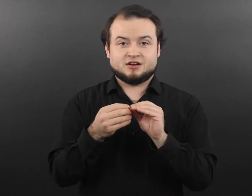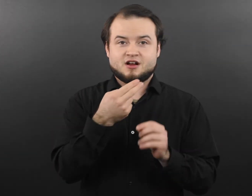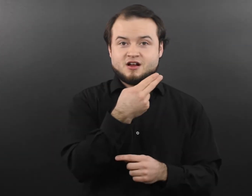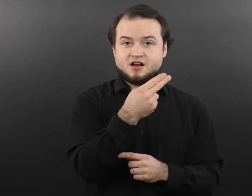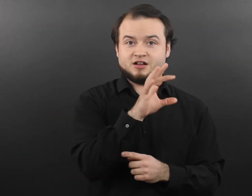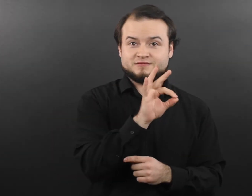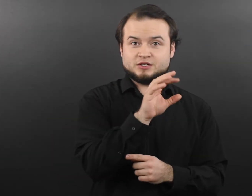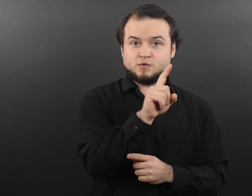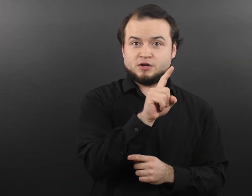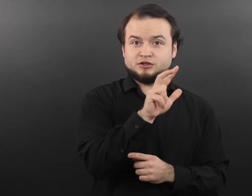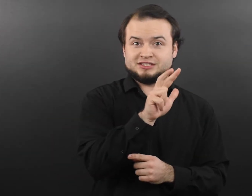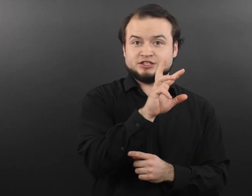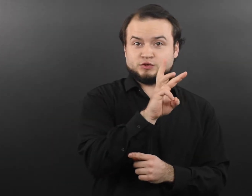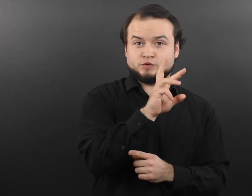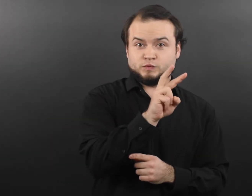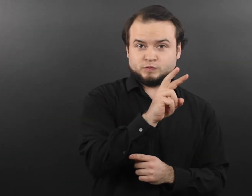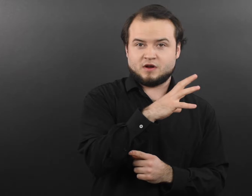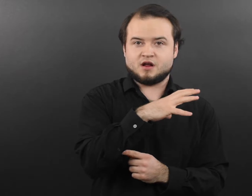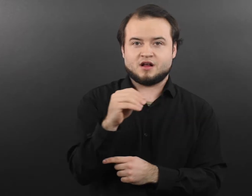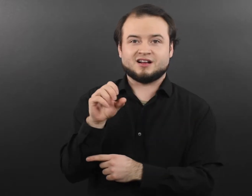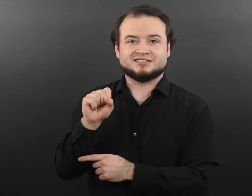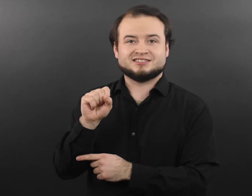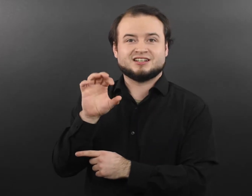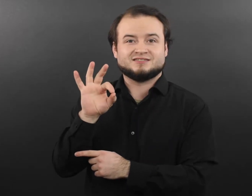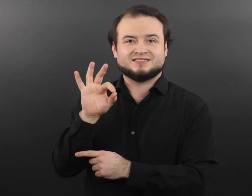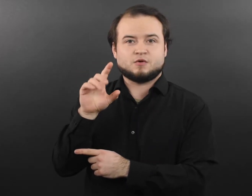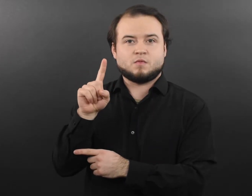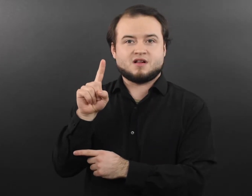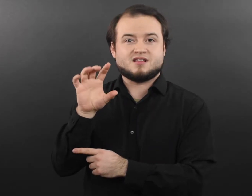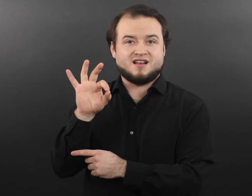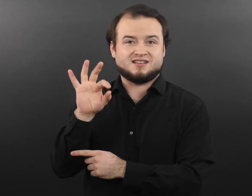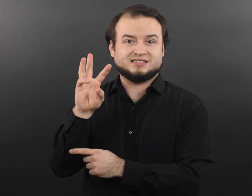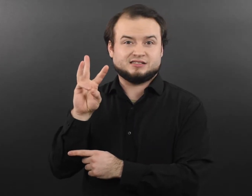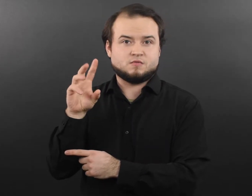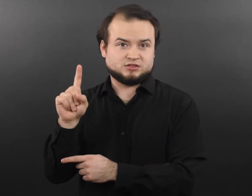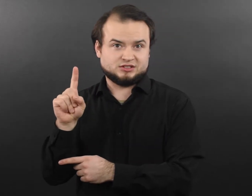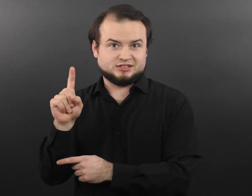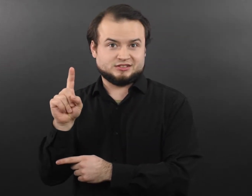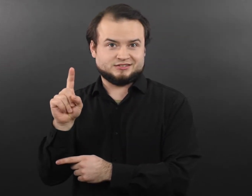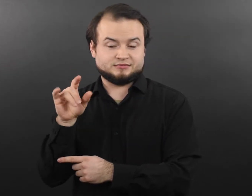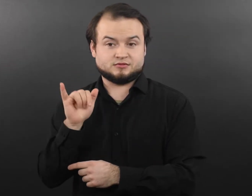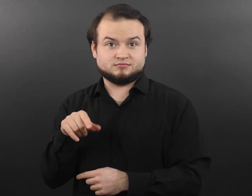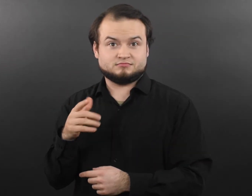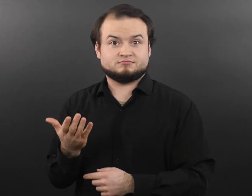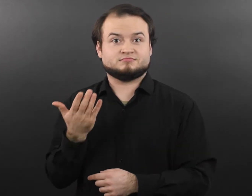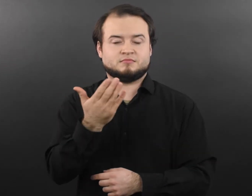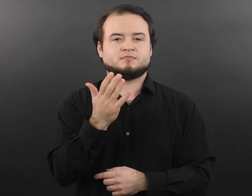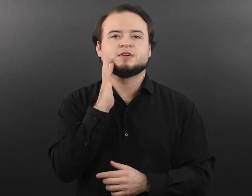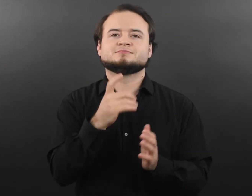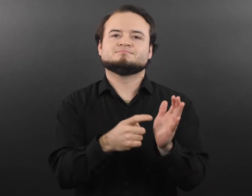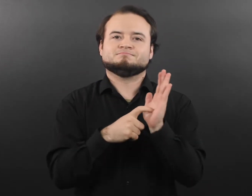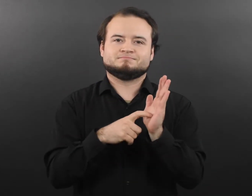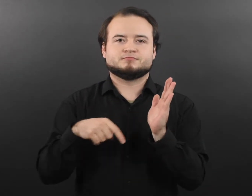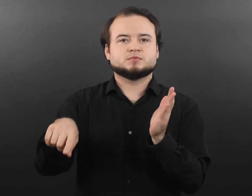The bill numbers are HF1362 and SF1961.